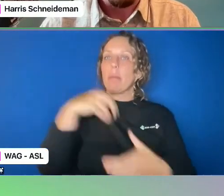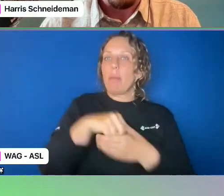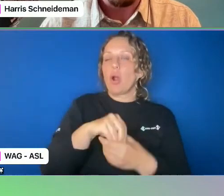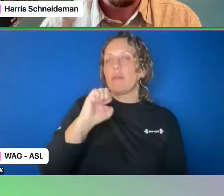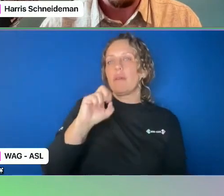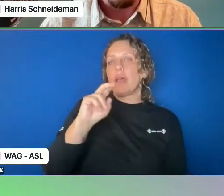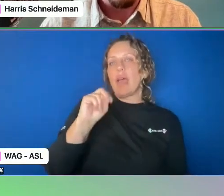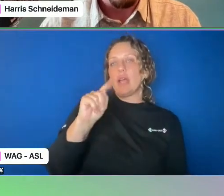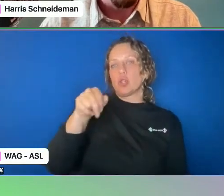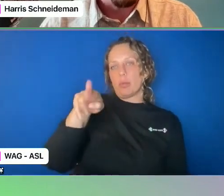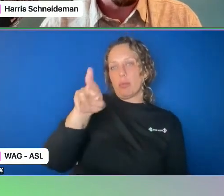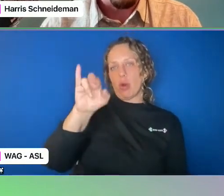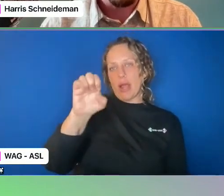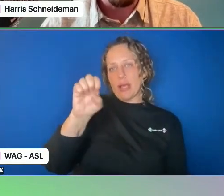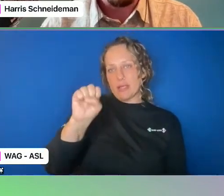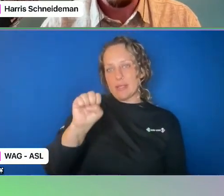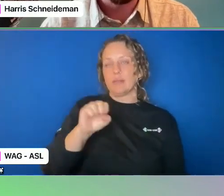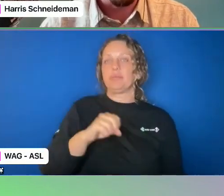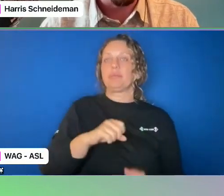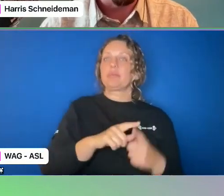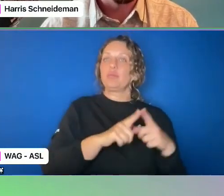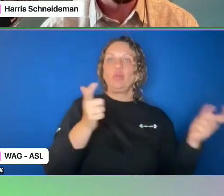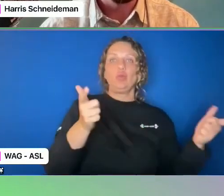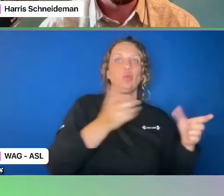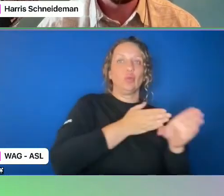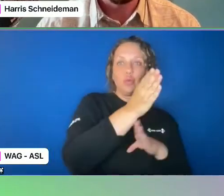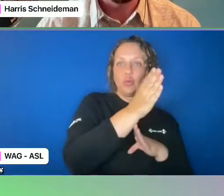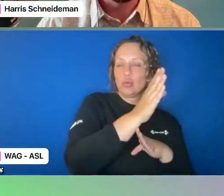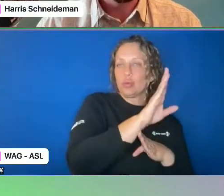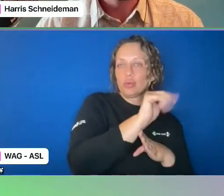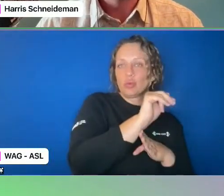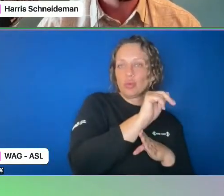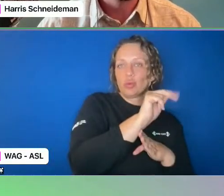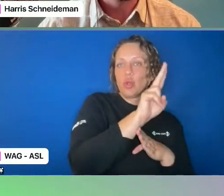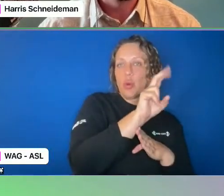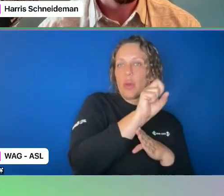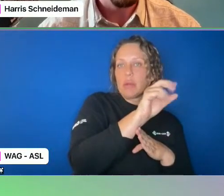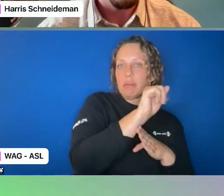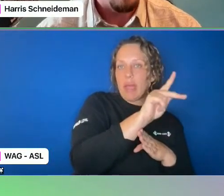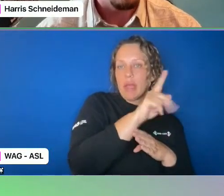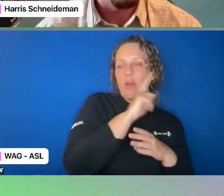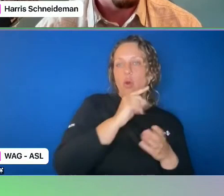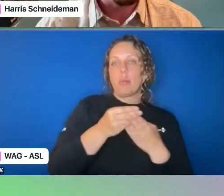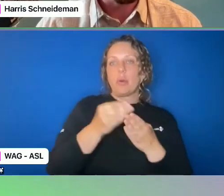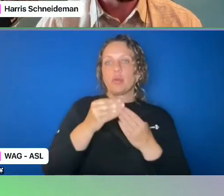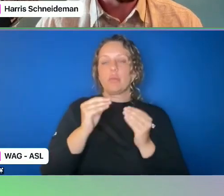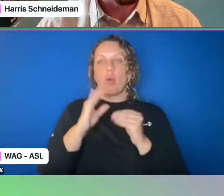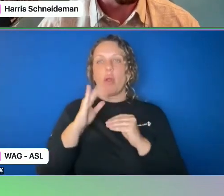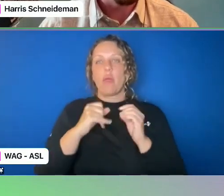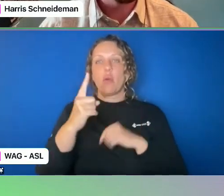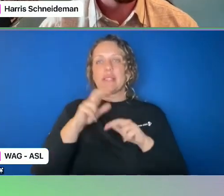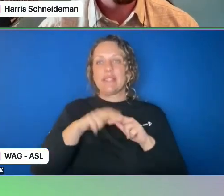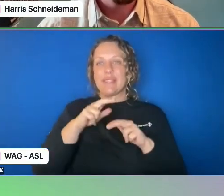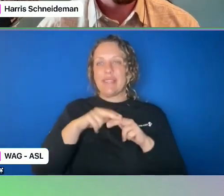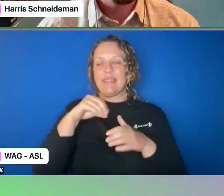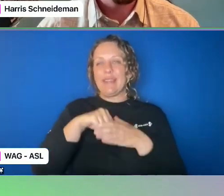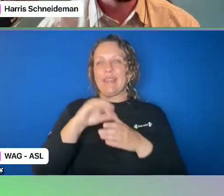whether that's a huge enterprise like US Bank, or you have purchased more than one seat in Axe Pro, we consider you an enterprise.